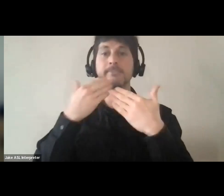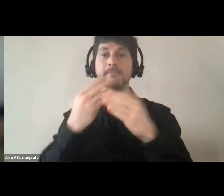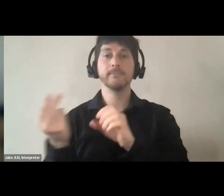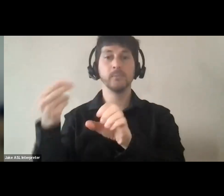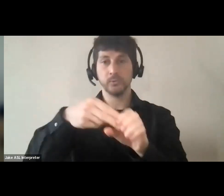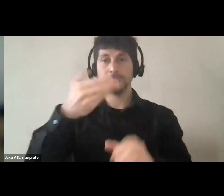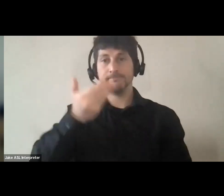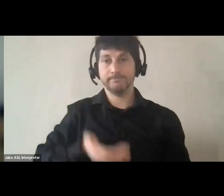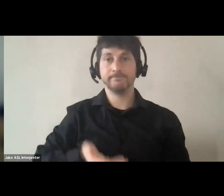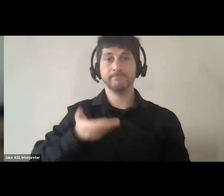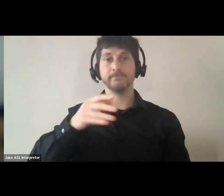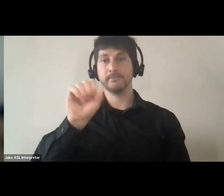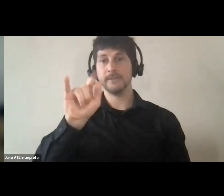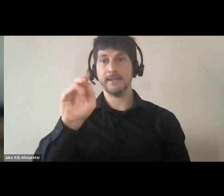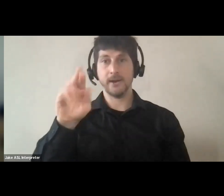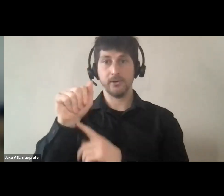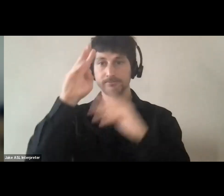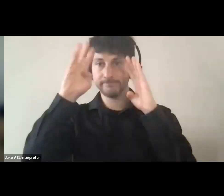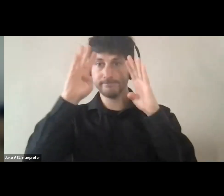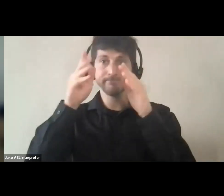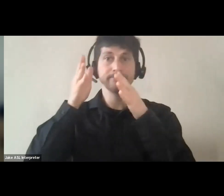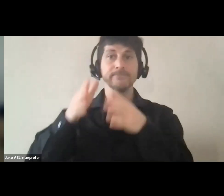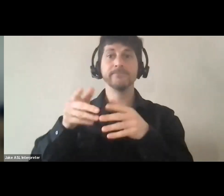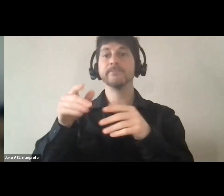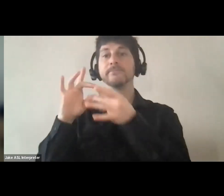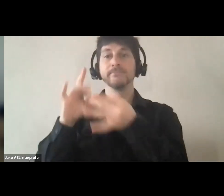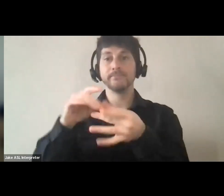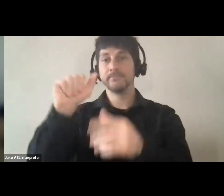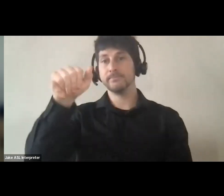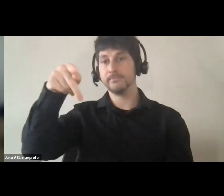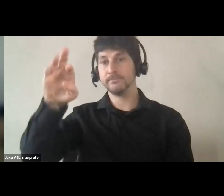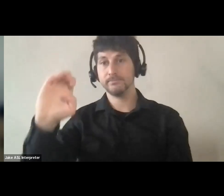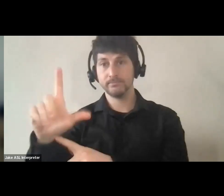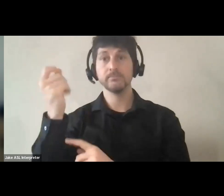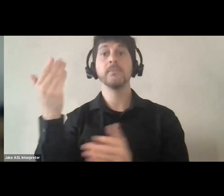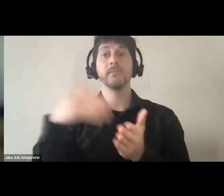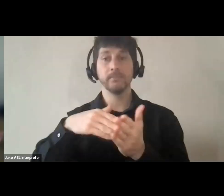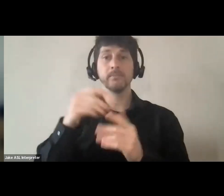So, thank you for joining us.